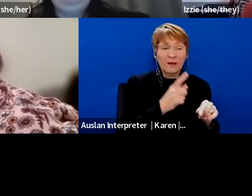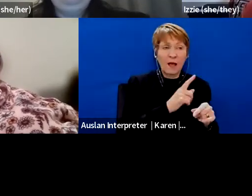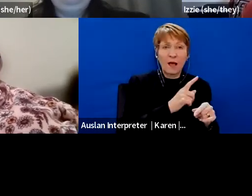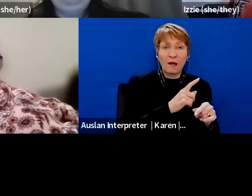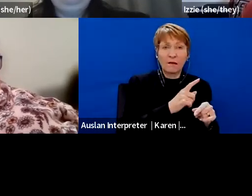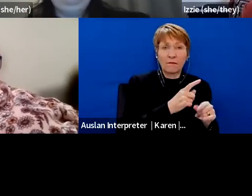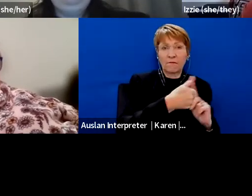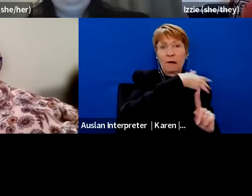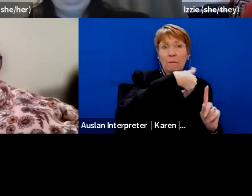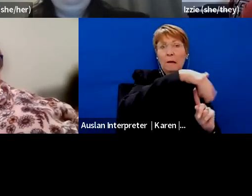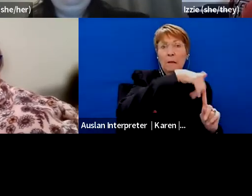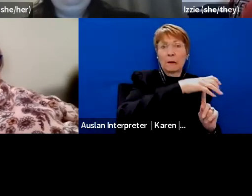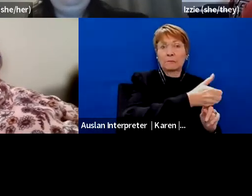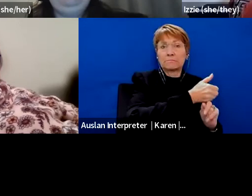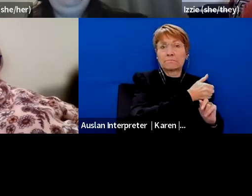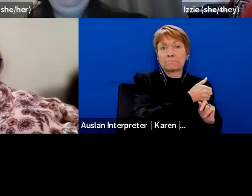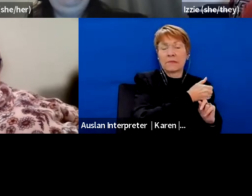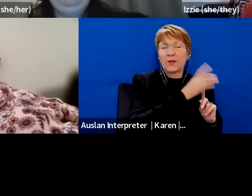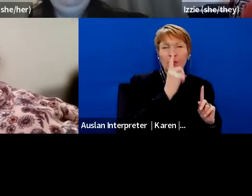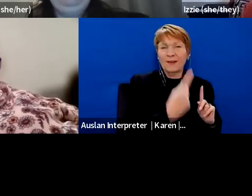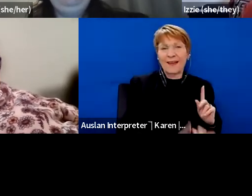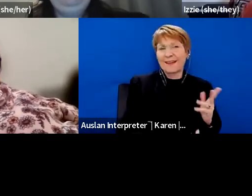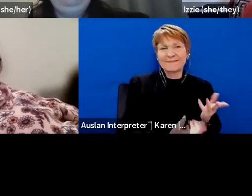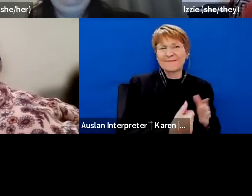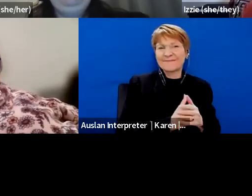We can't just mollycoddle lemon cotton wool them and go no no you can't you can't.